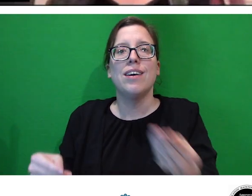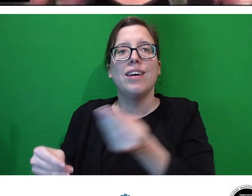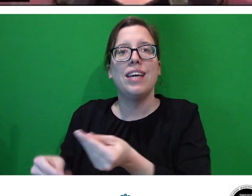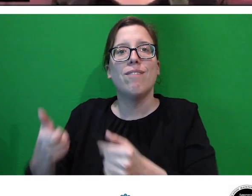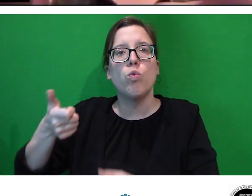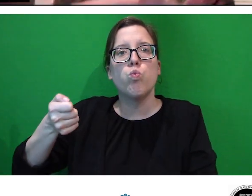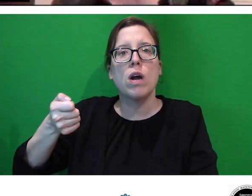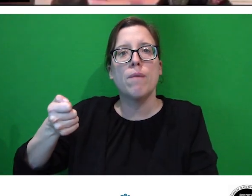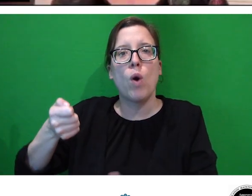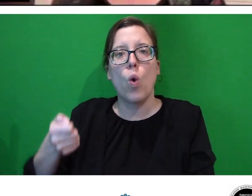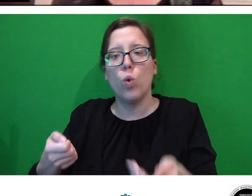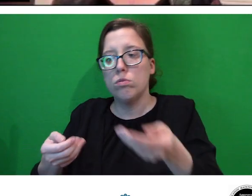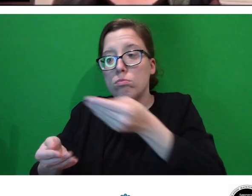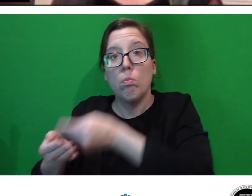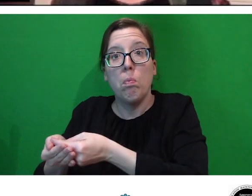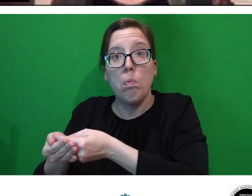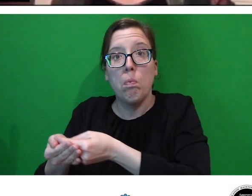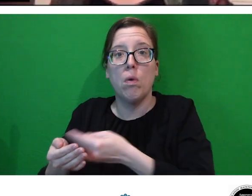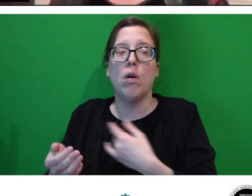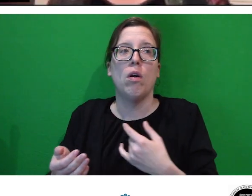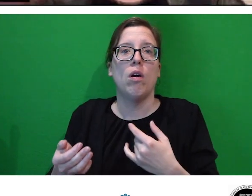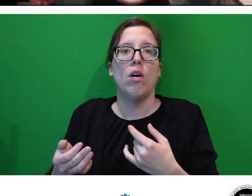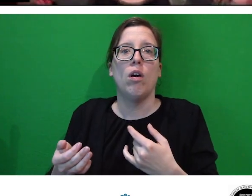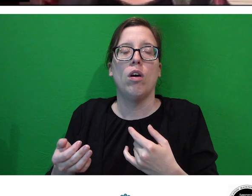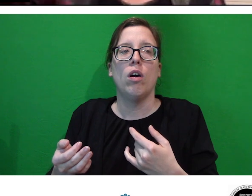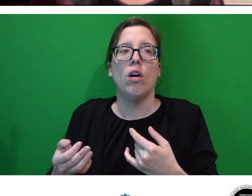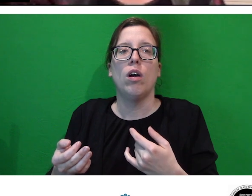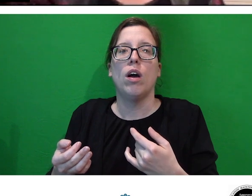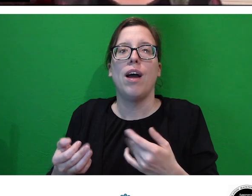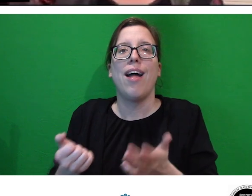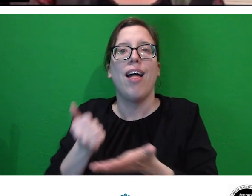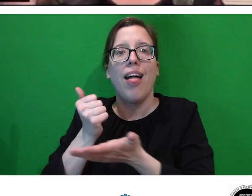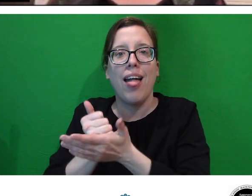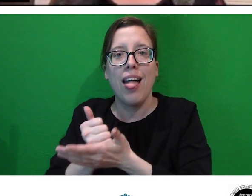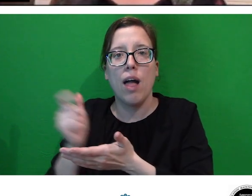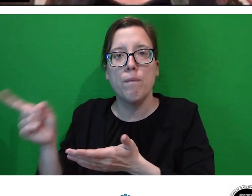to shape that behavior. Maybe when he starts reaching out and beating on stuff,